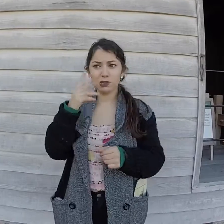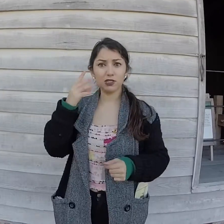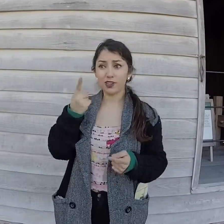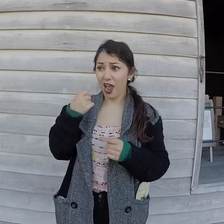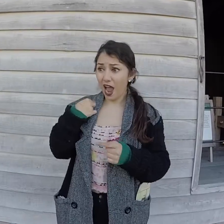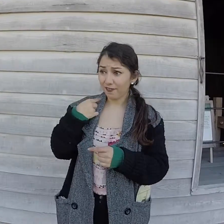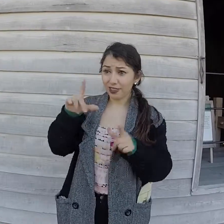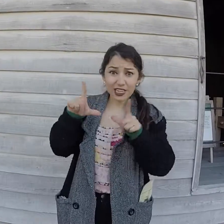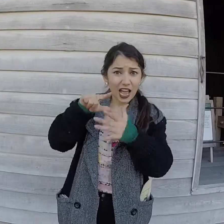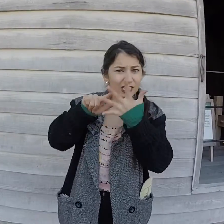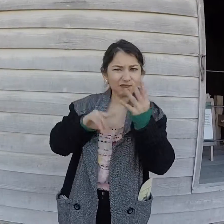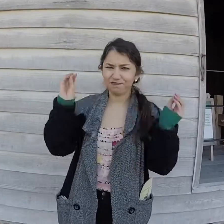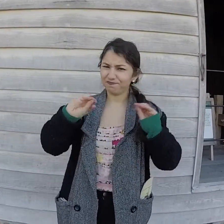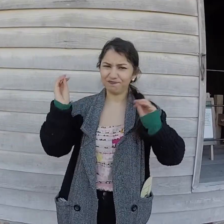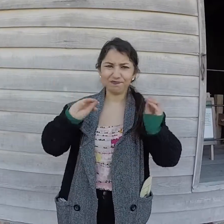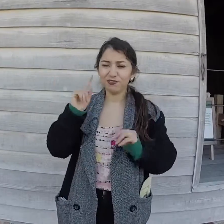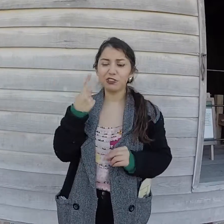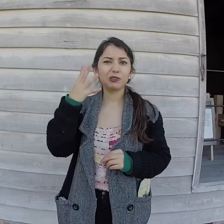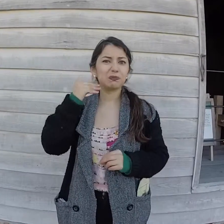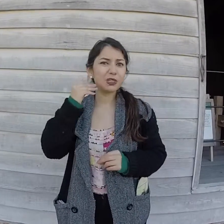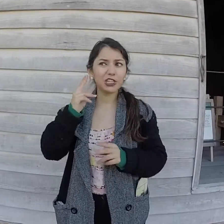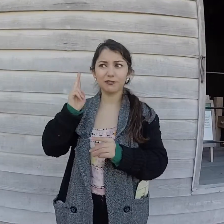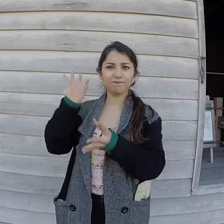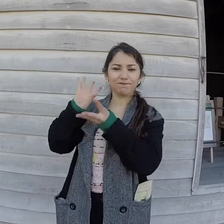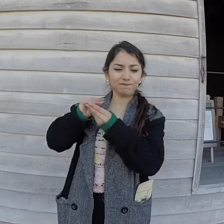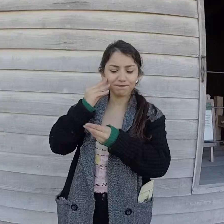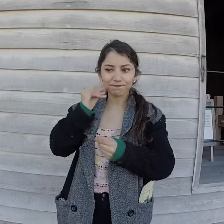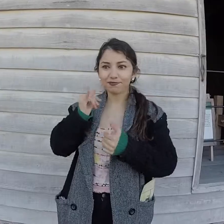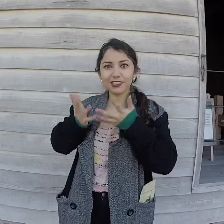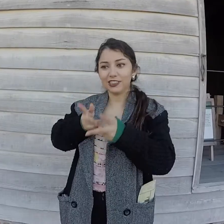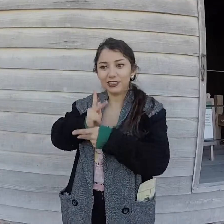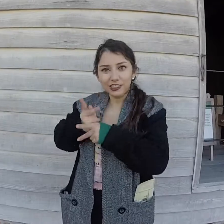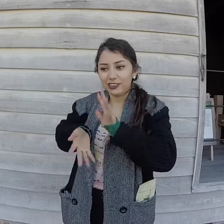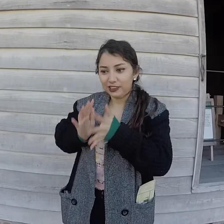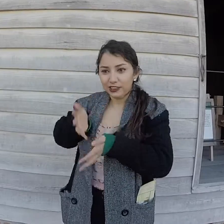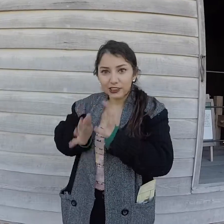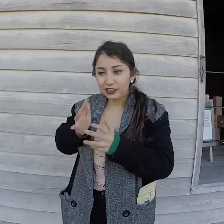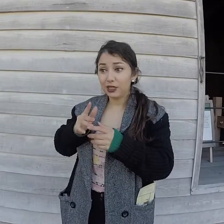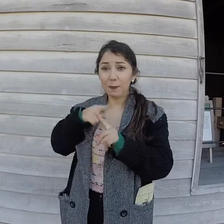They don't have license or any others, nothing They do it by experiences, taking care of people